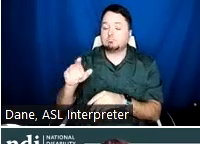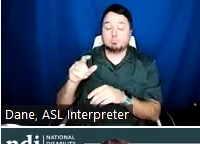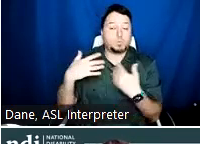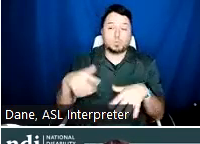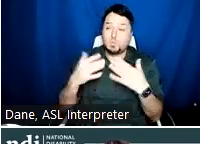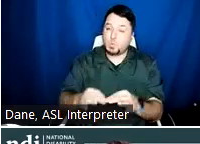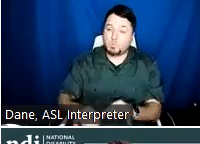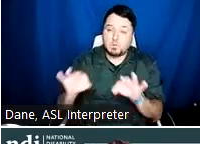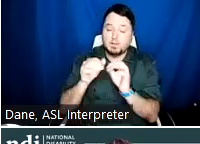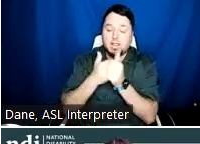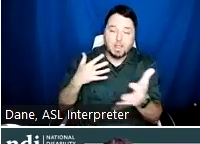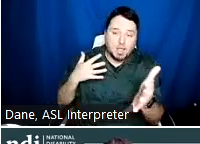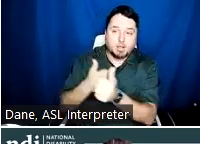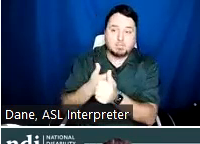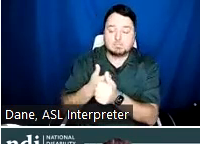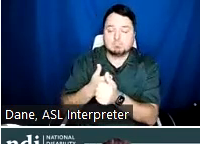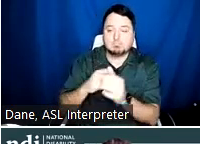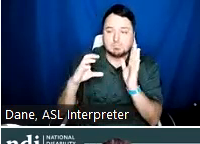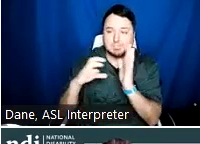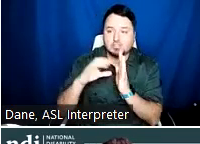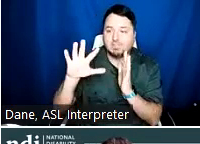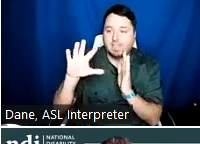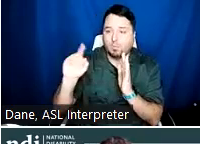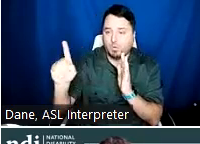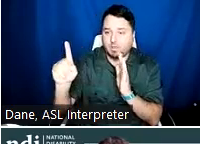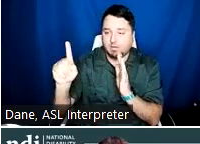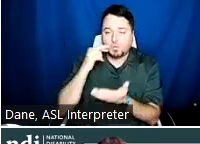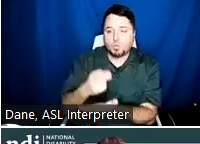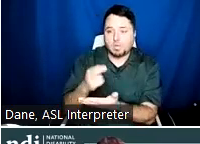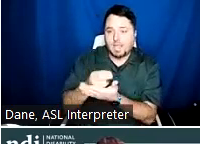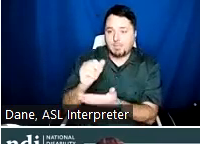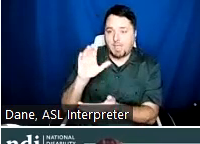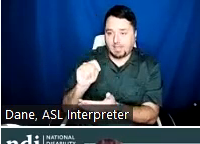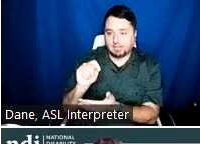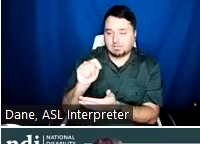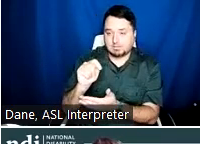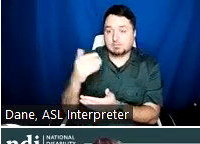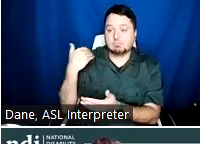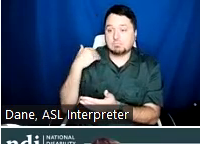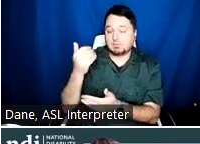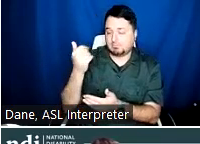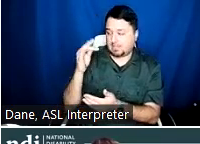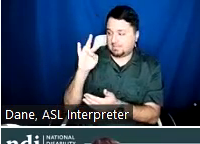strengthening Section 501 of the Rehabilitation Act of 1973 and played a leading role in the